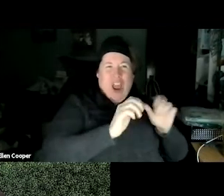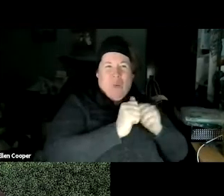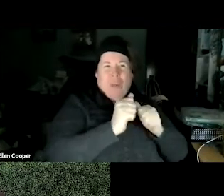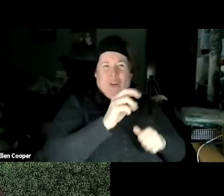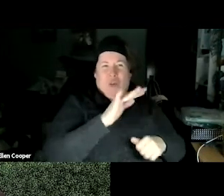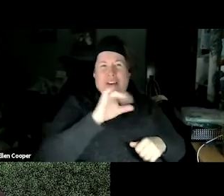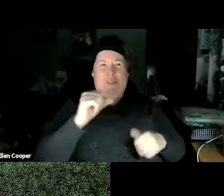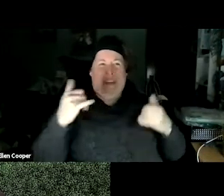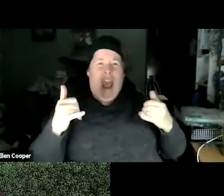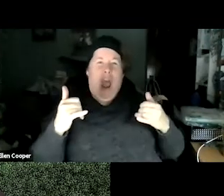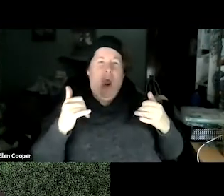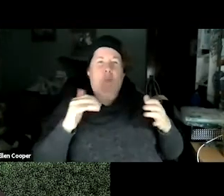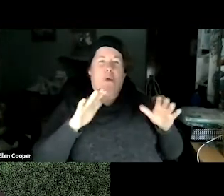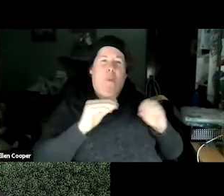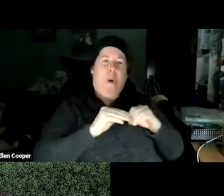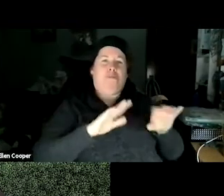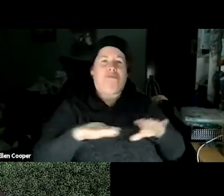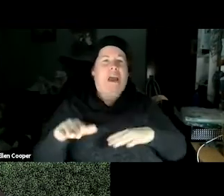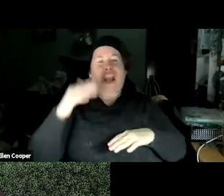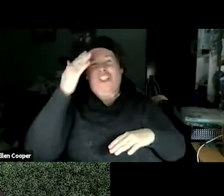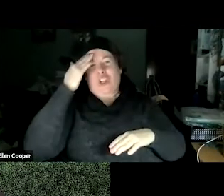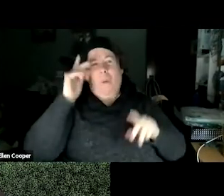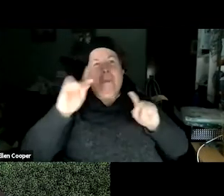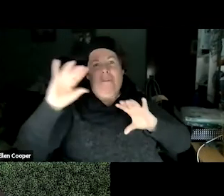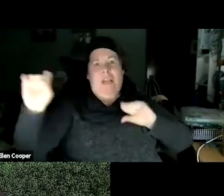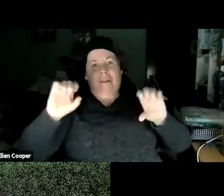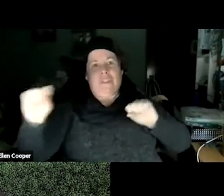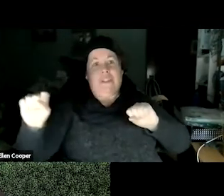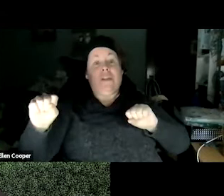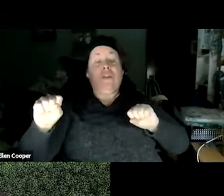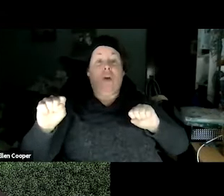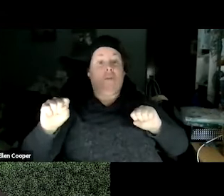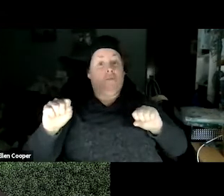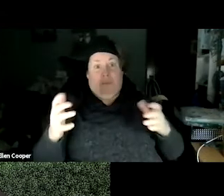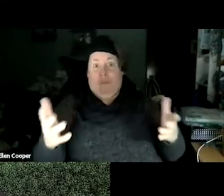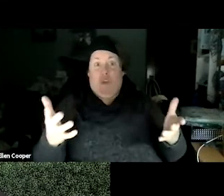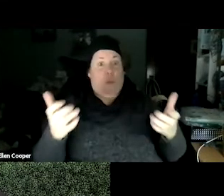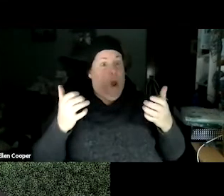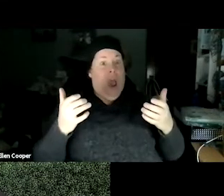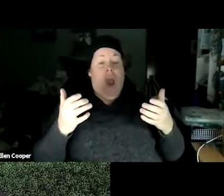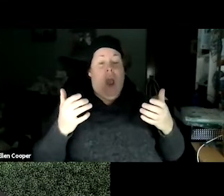Rick Mislan: And I know we've lost some people on the way. But yeah, I mean, if you want to jump in with questions and I know we already.